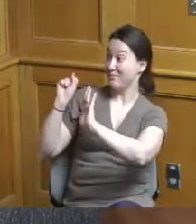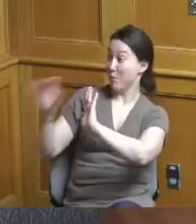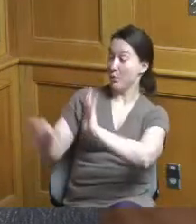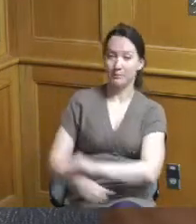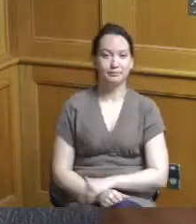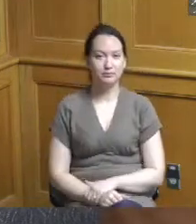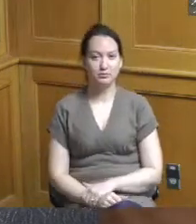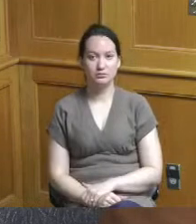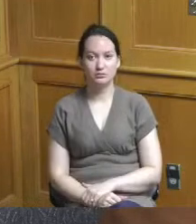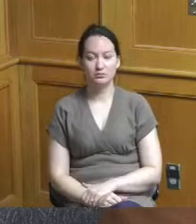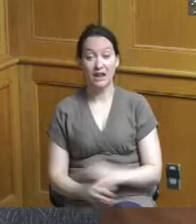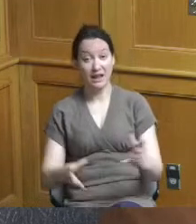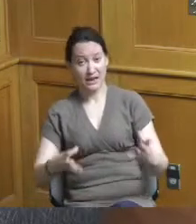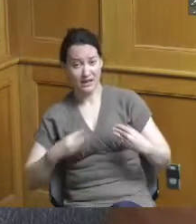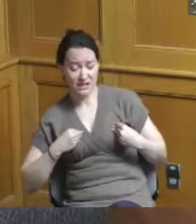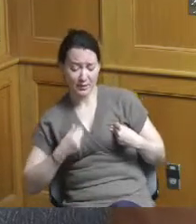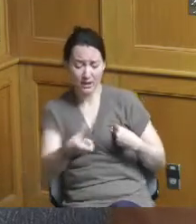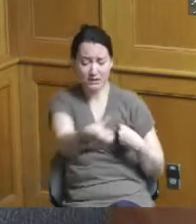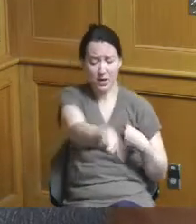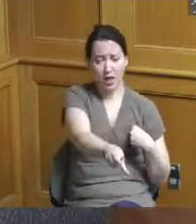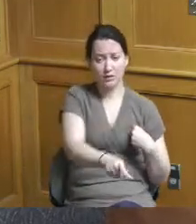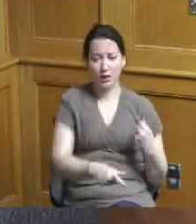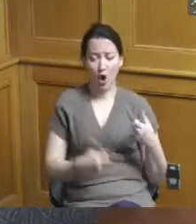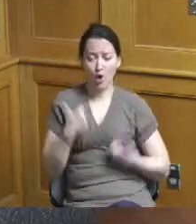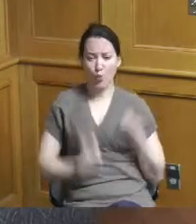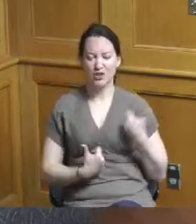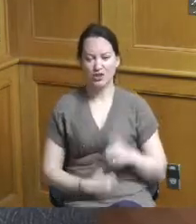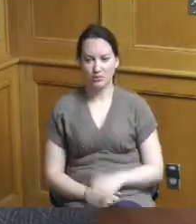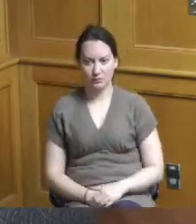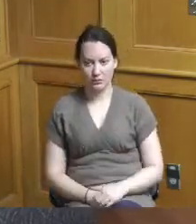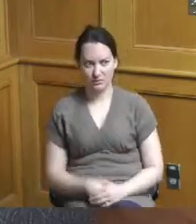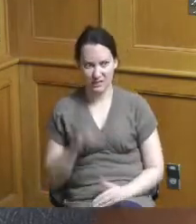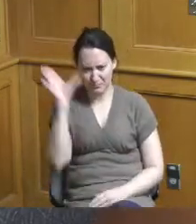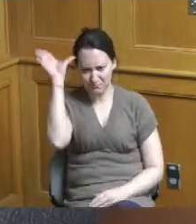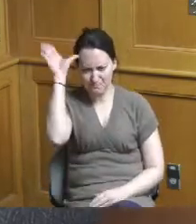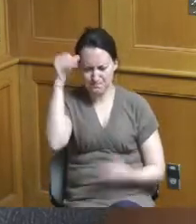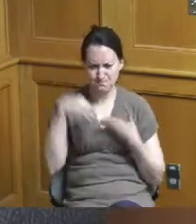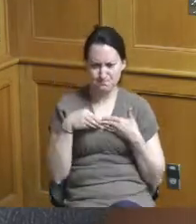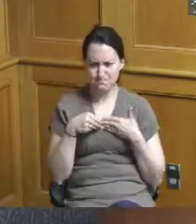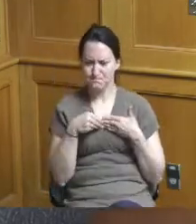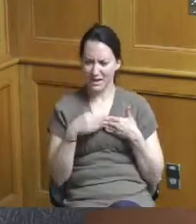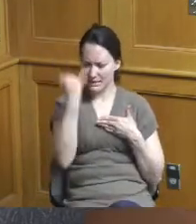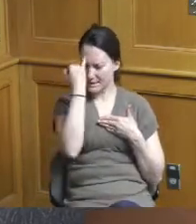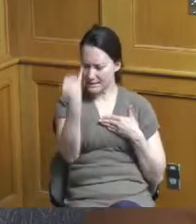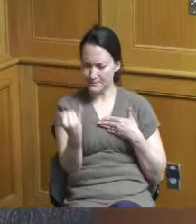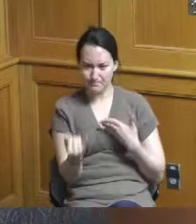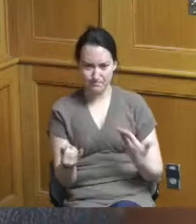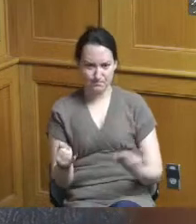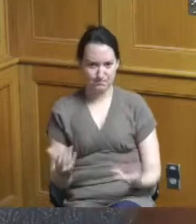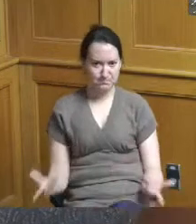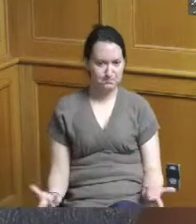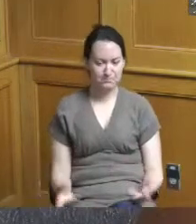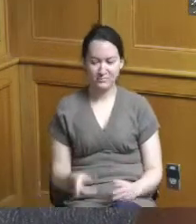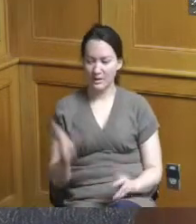take it or leave it it didn't seem much wiggle room for any of our ideas no one has met with